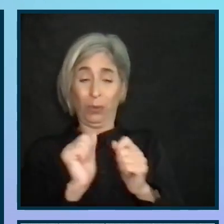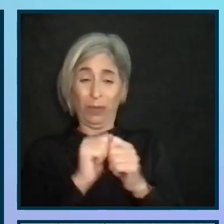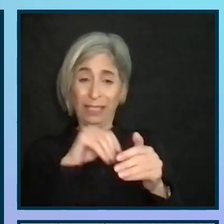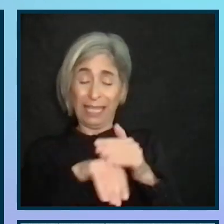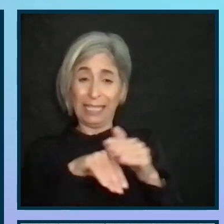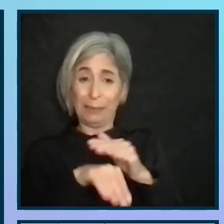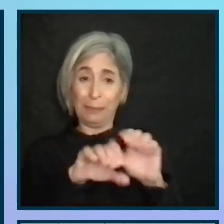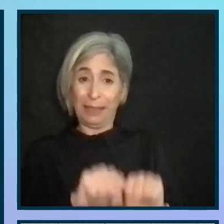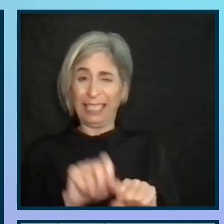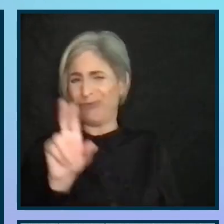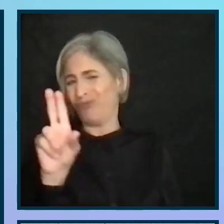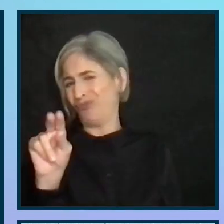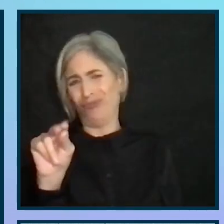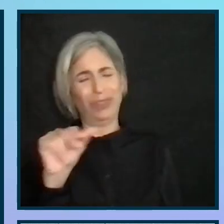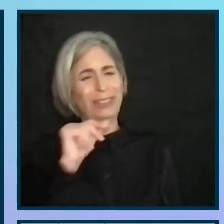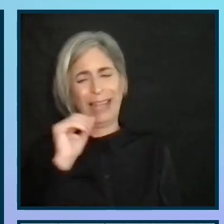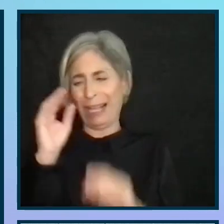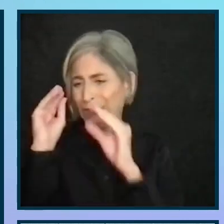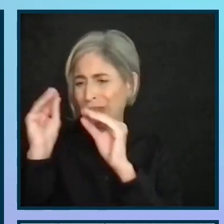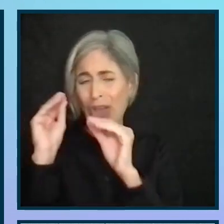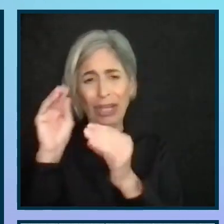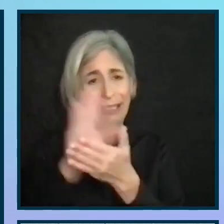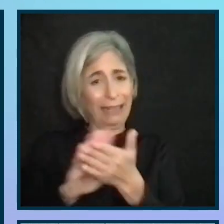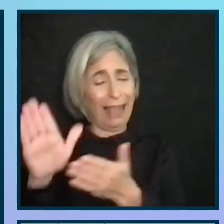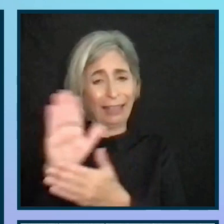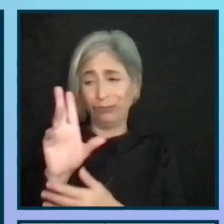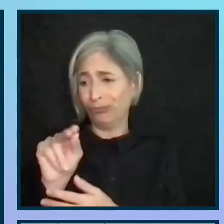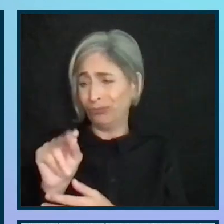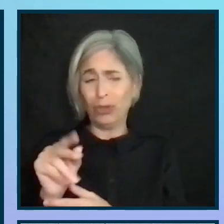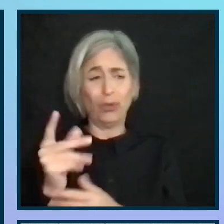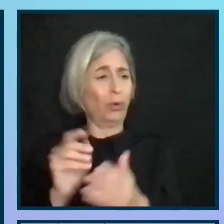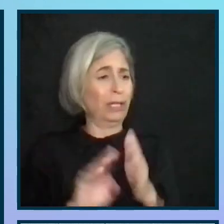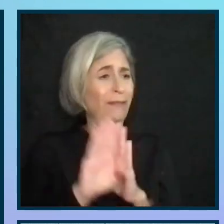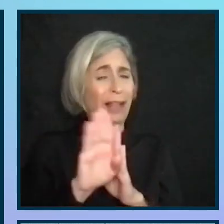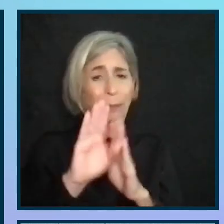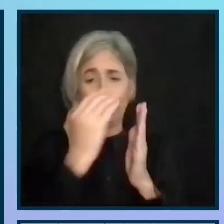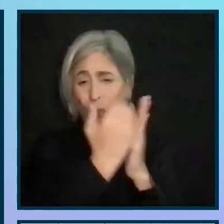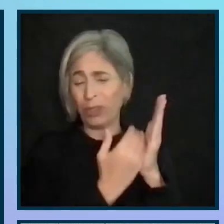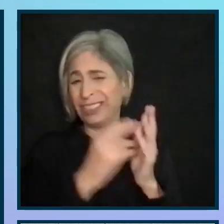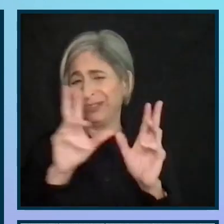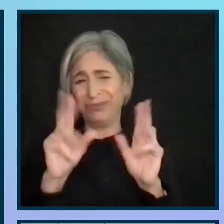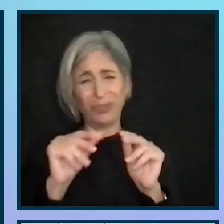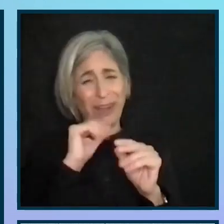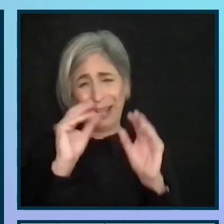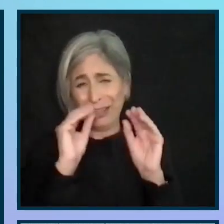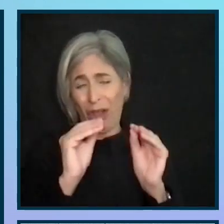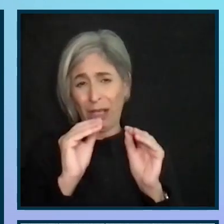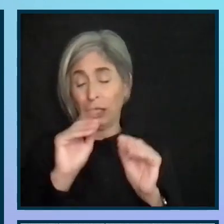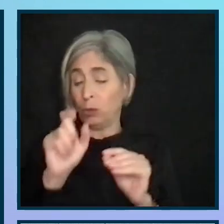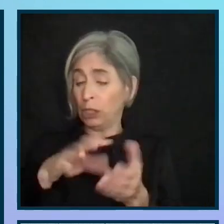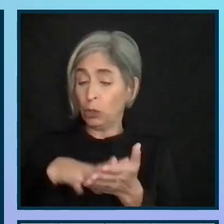You know, it isn't often taught in college or development level courses. So they'll need to learn new process and new skills,